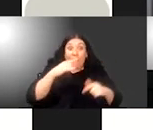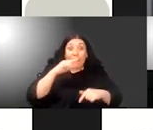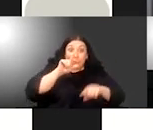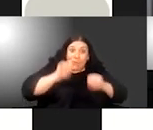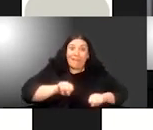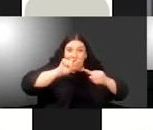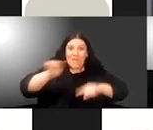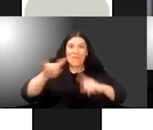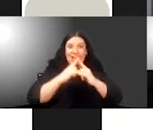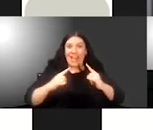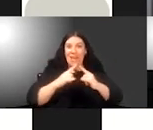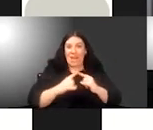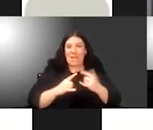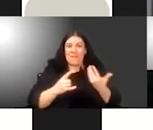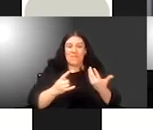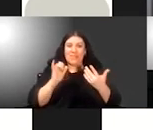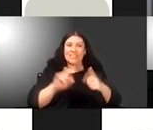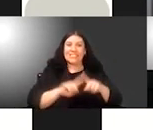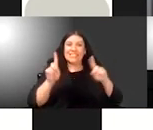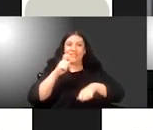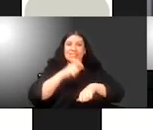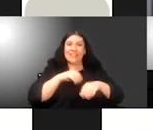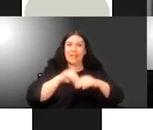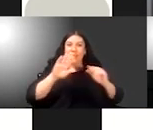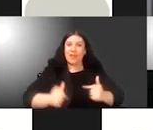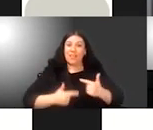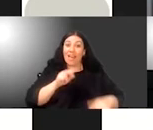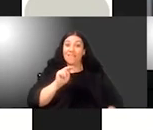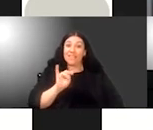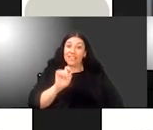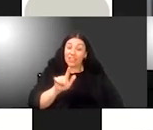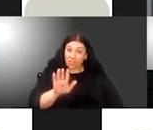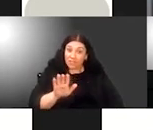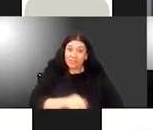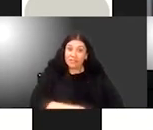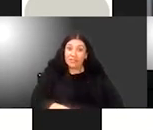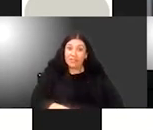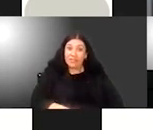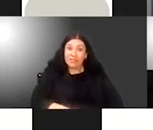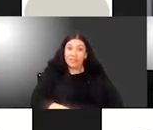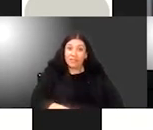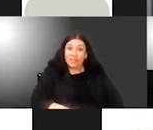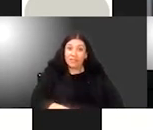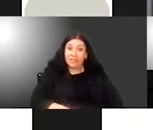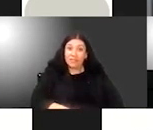NEIL JACOBSON: